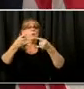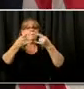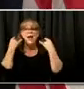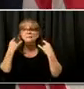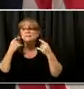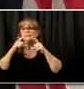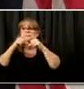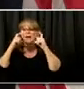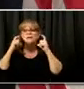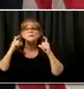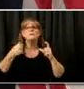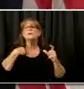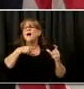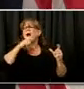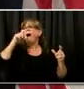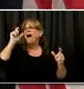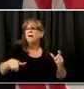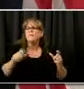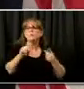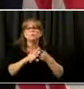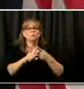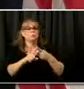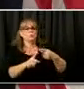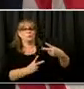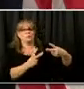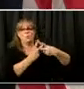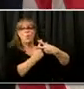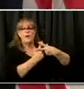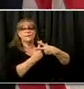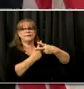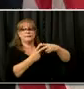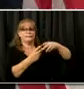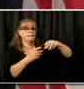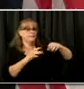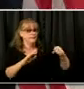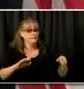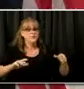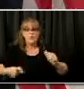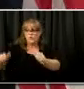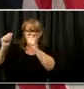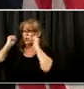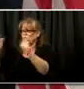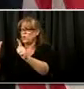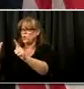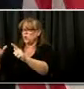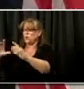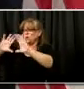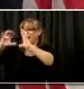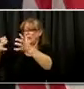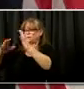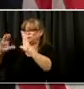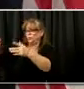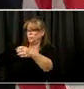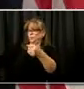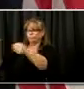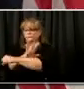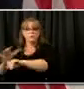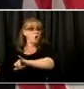and that's very important especially for middle and high school where it's often more difficult to keep students in their cohorts although districts are doing a very good job doing